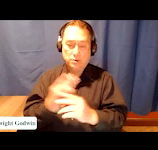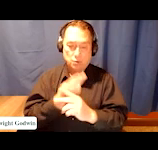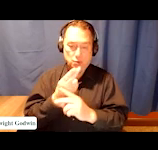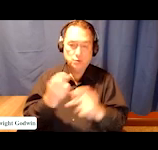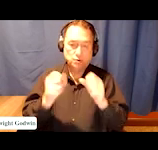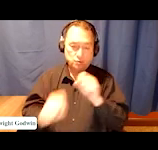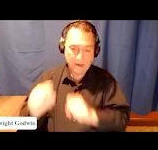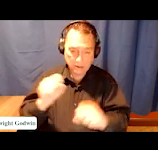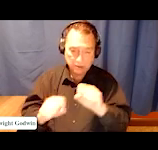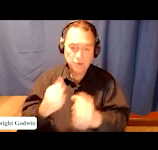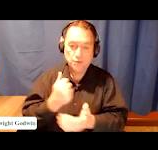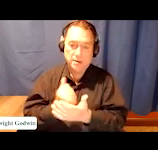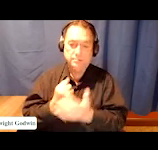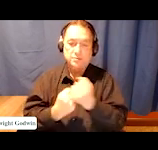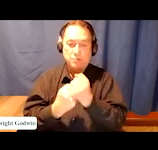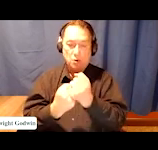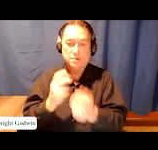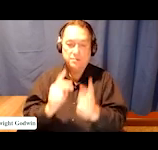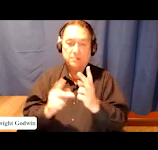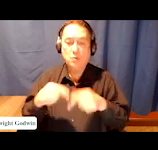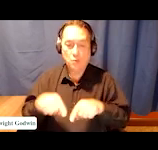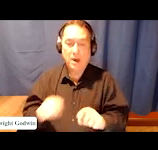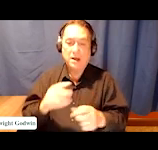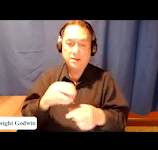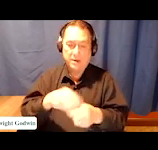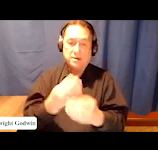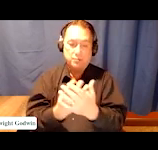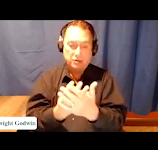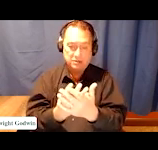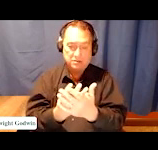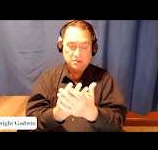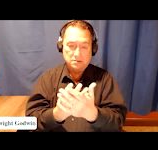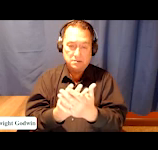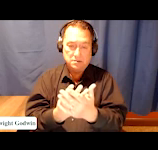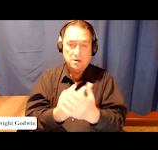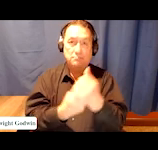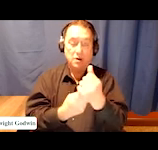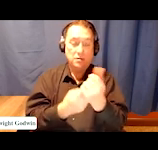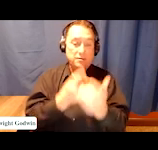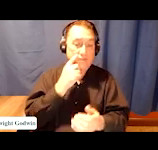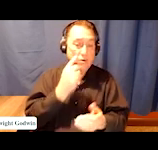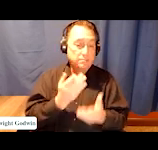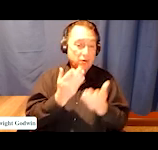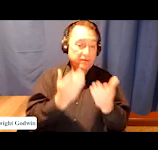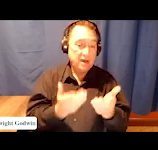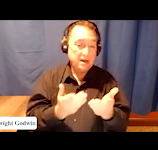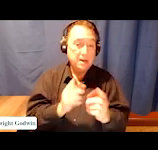to help support people while they are incarcerated, both in terms of providing mentoring for people